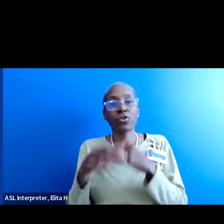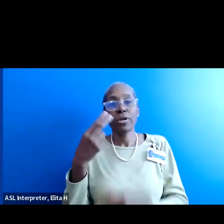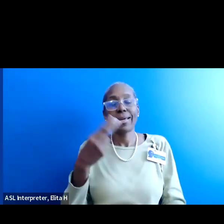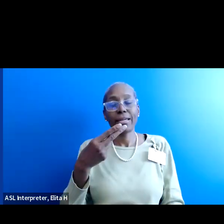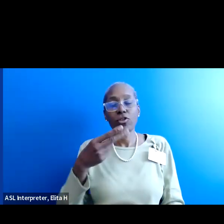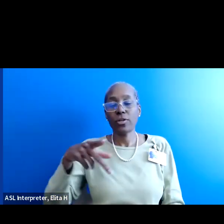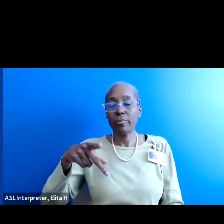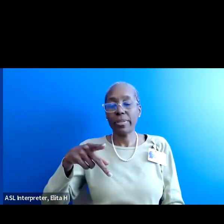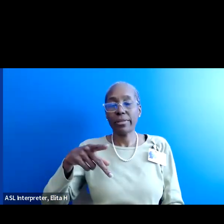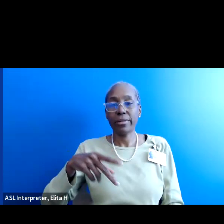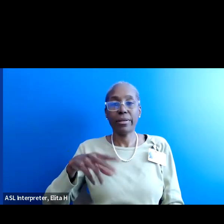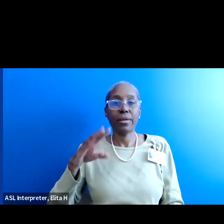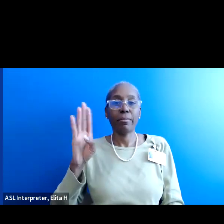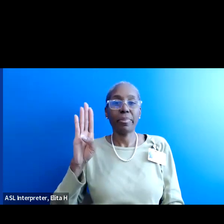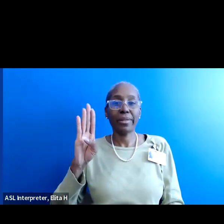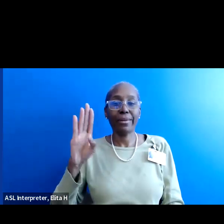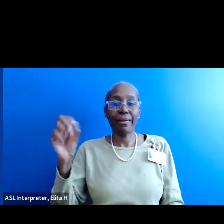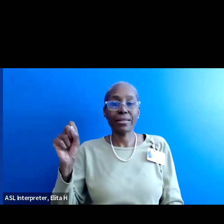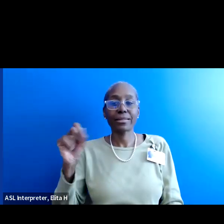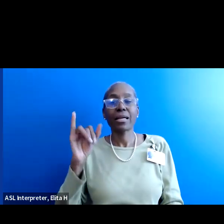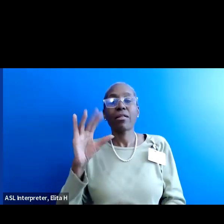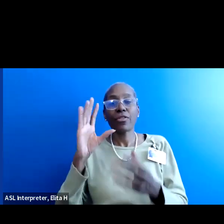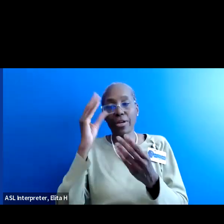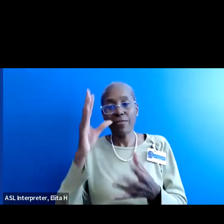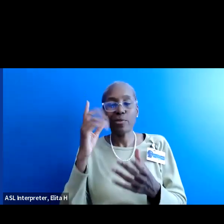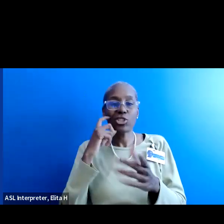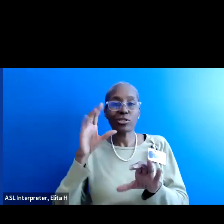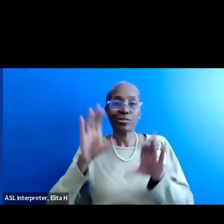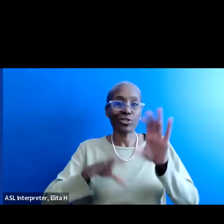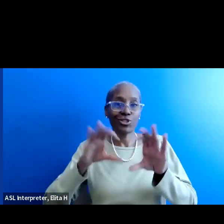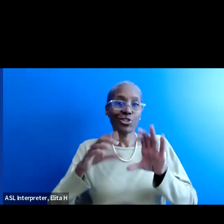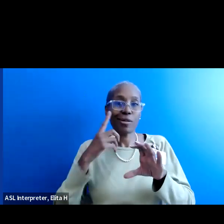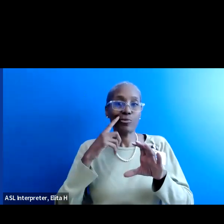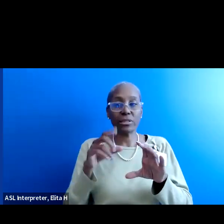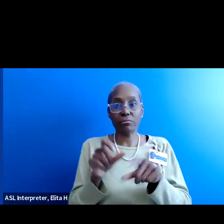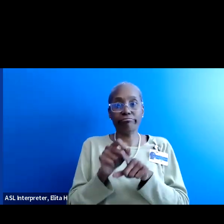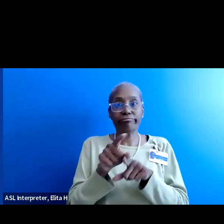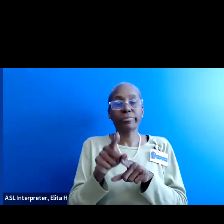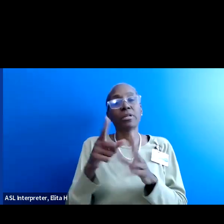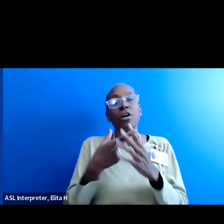So I just put their information in the chat as well. So that may be a starting place.